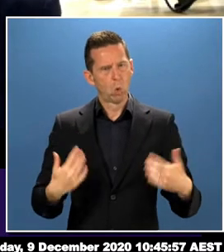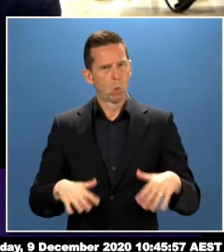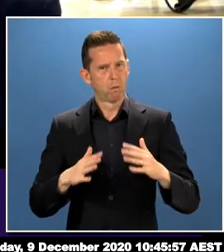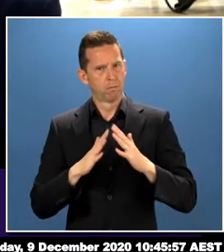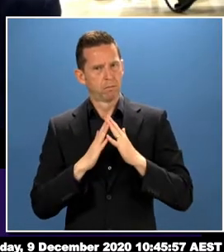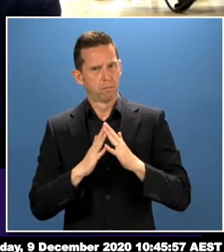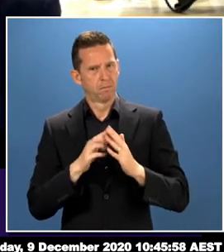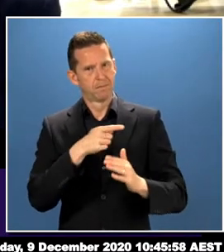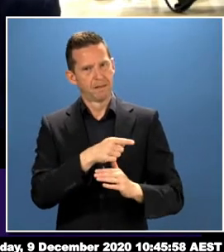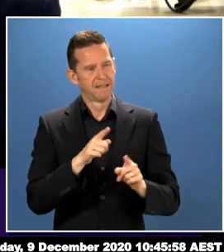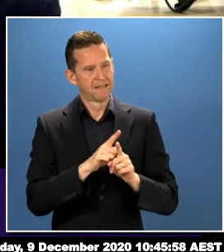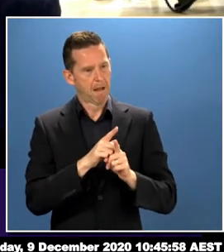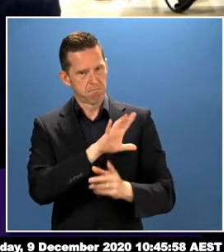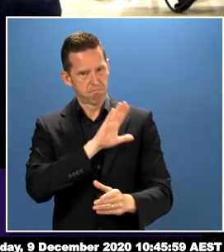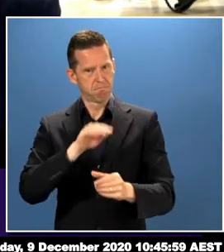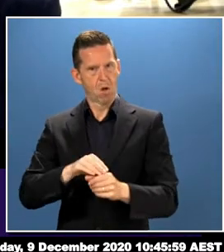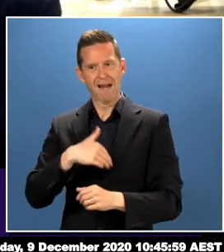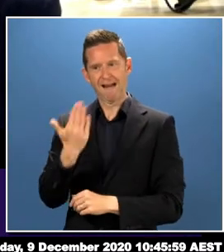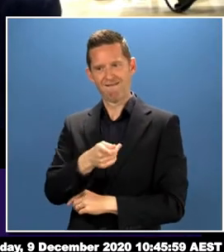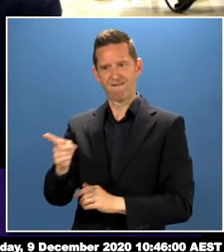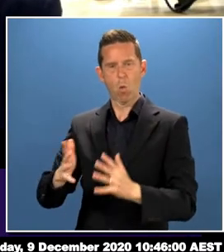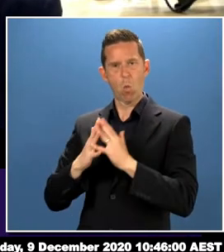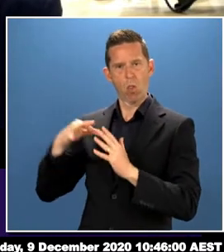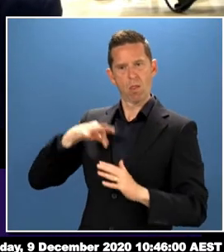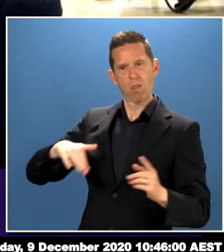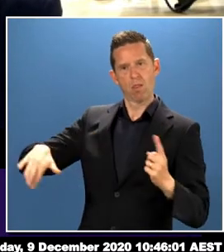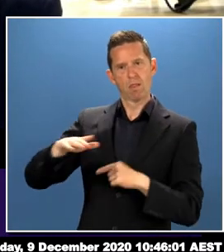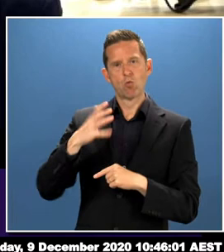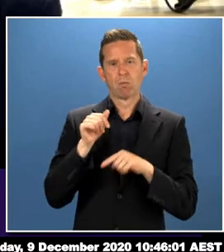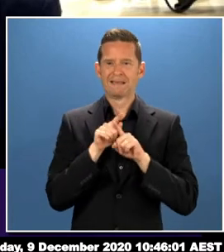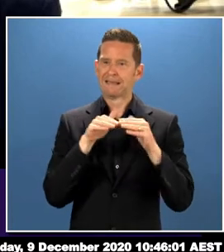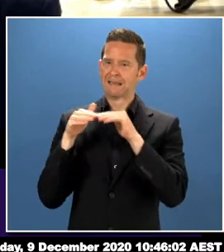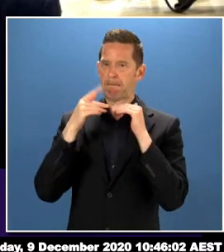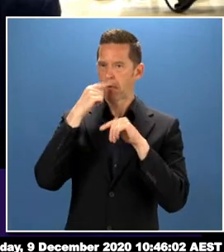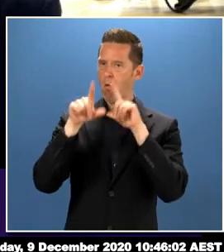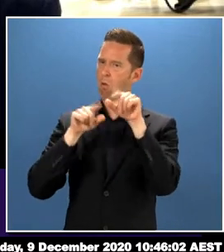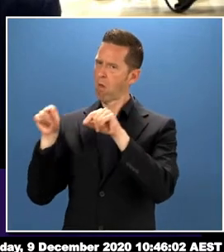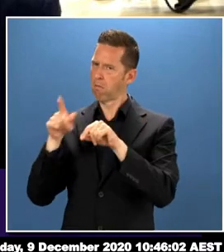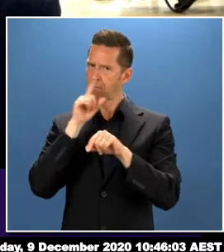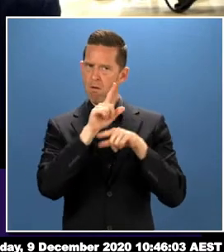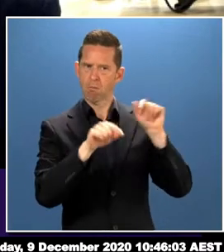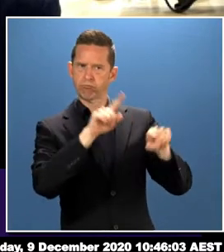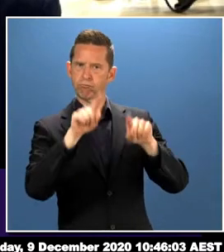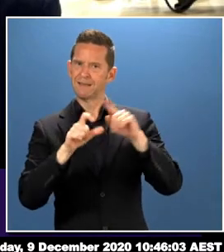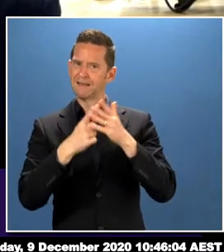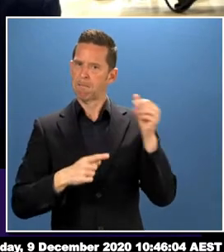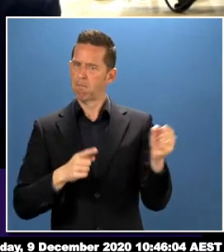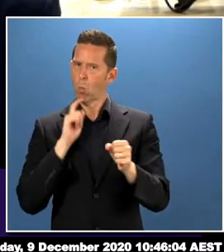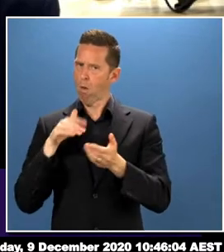contributing members of your workforce and that they should definitely be considered for employment positions.